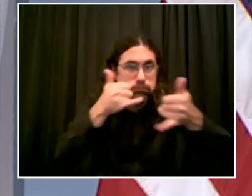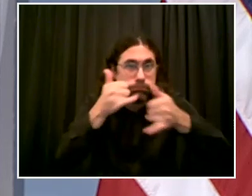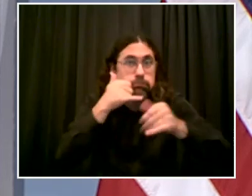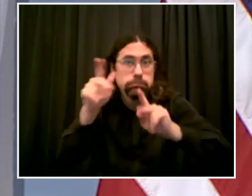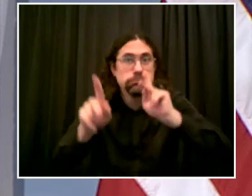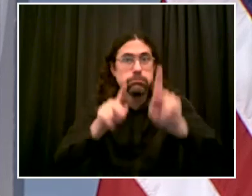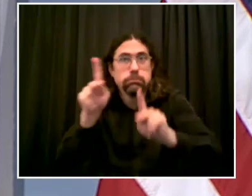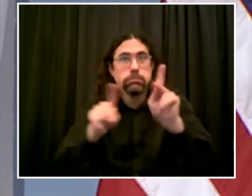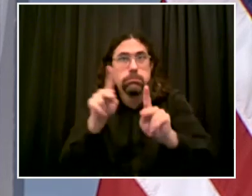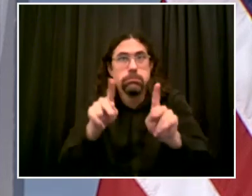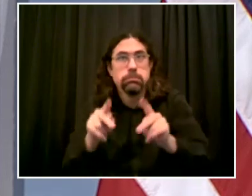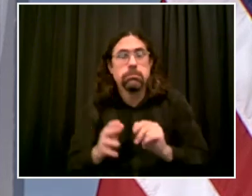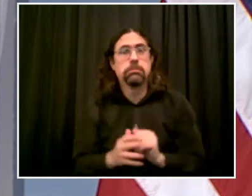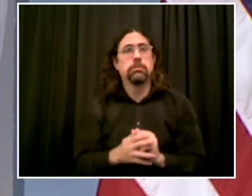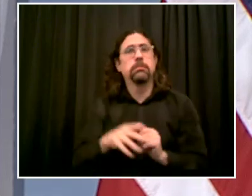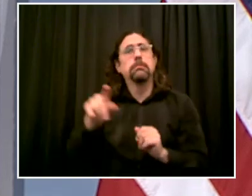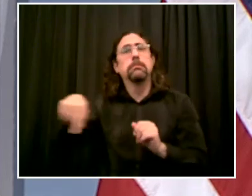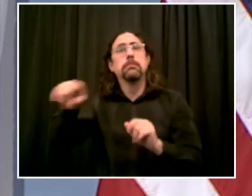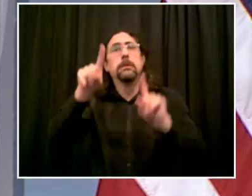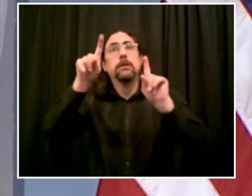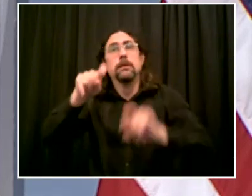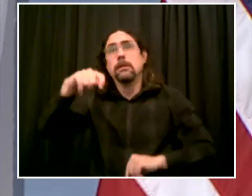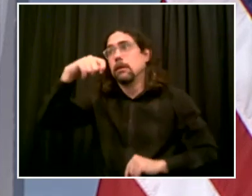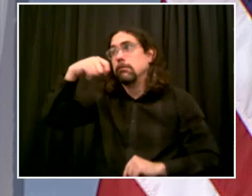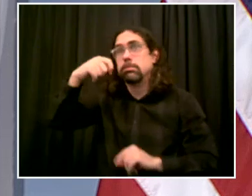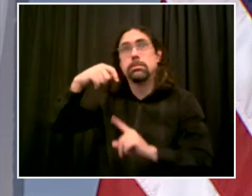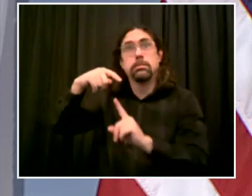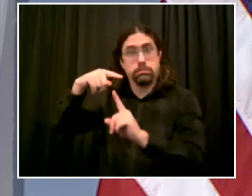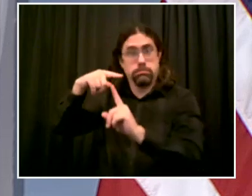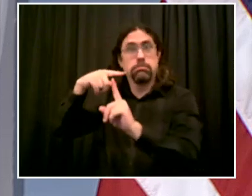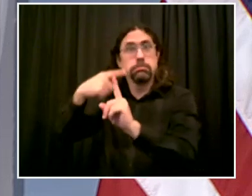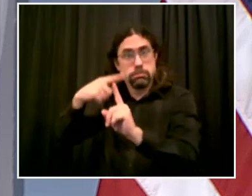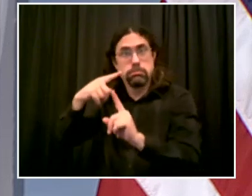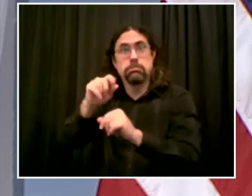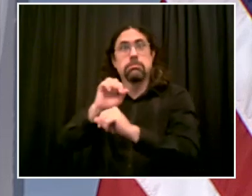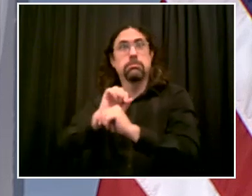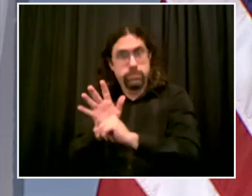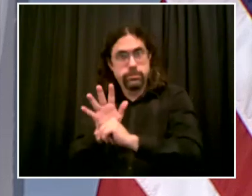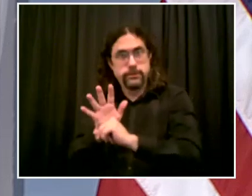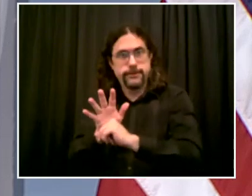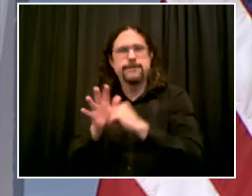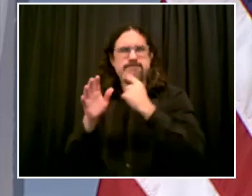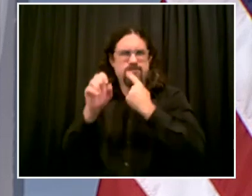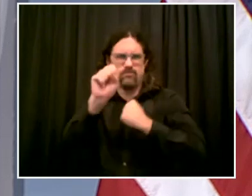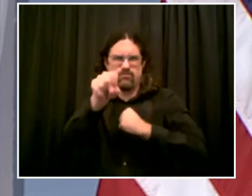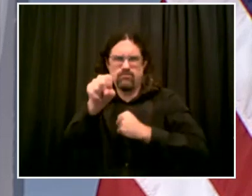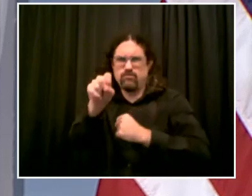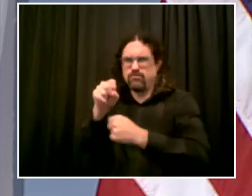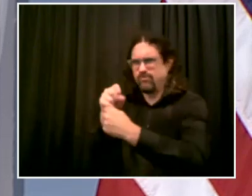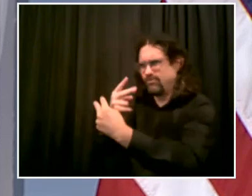THEY NEED TO PREVENT SPREADING THE VIRUS TO THEIR FAMILY MEMBERS AND FRIENDS. AND FOR THEM TO COMPLET E ISOLATION AND QUARANTINE AT